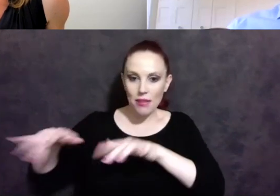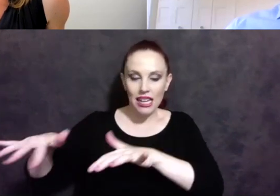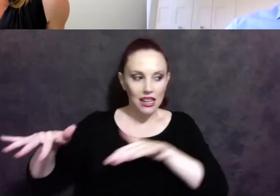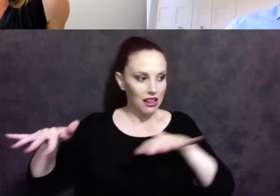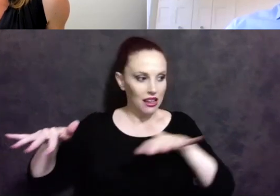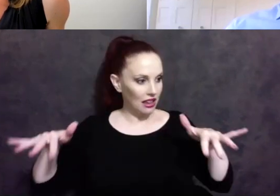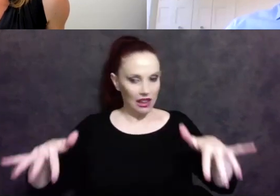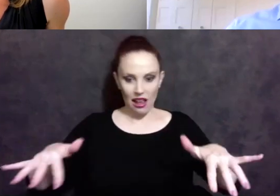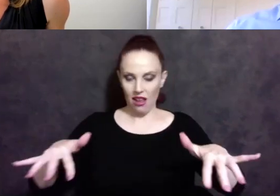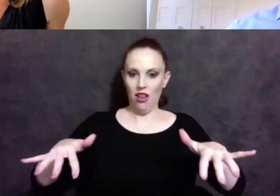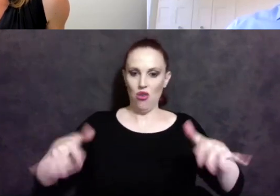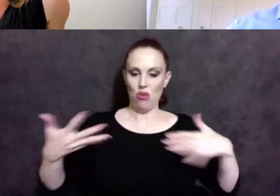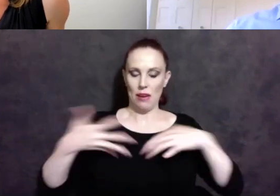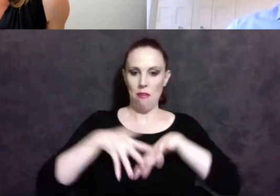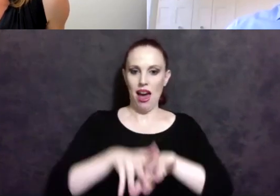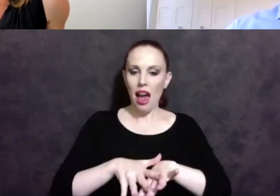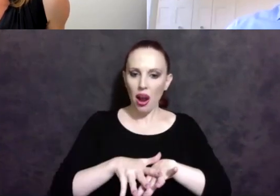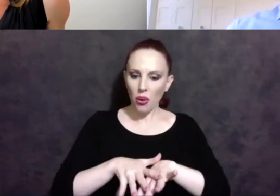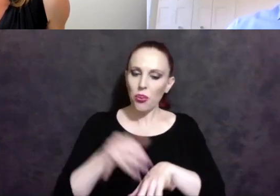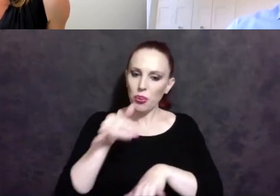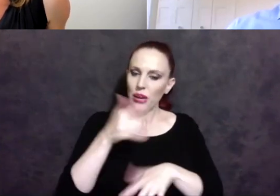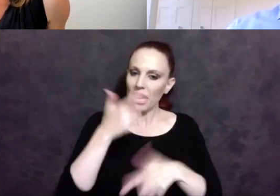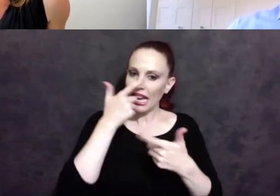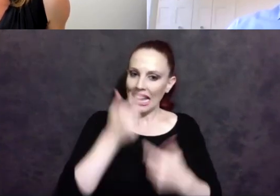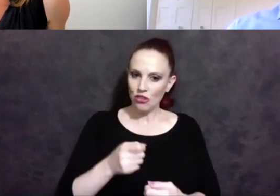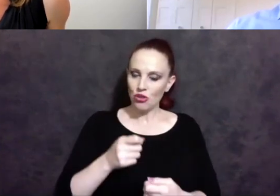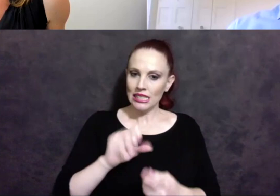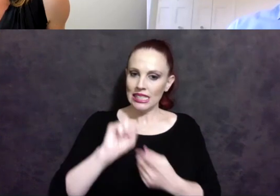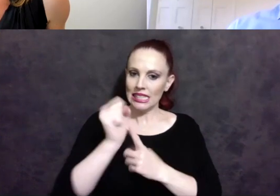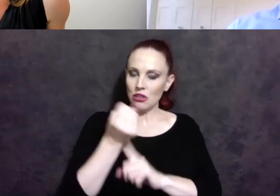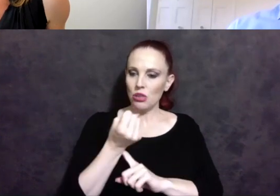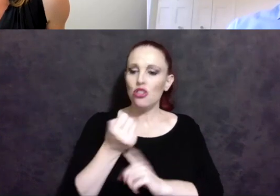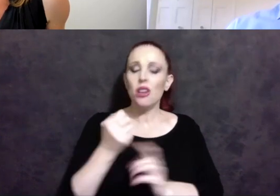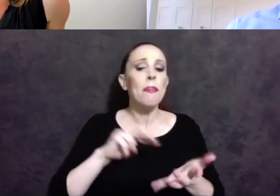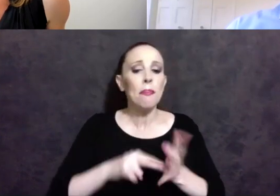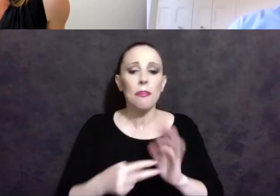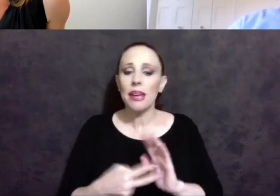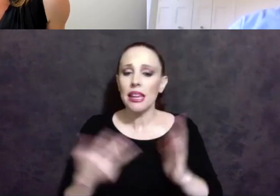two things you get a really interesting dynamic and what I mean by that is we don't have the